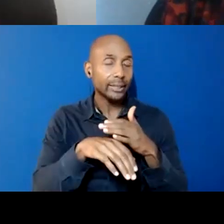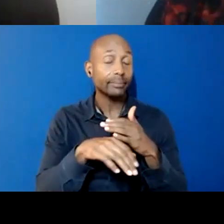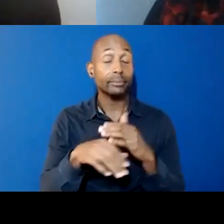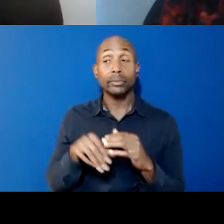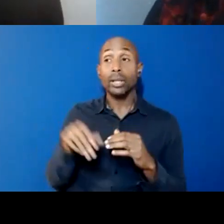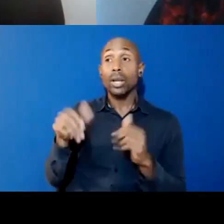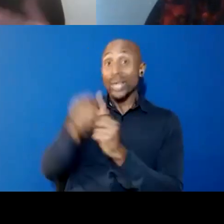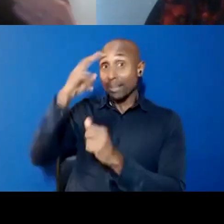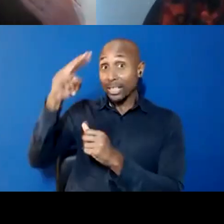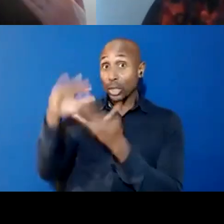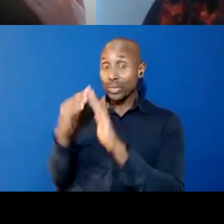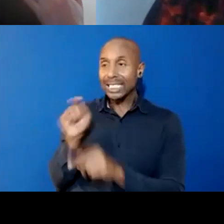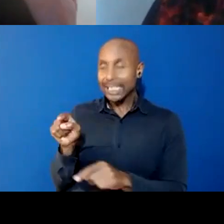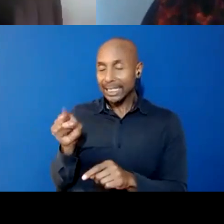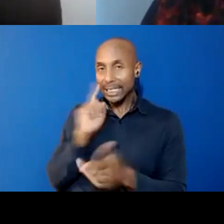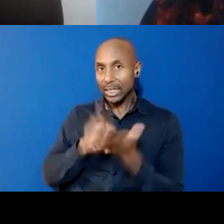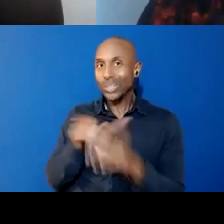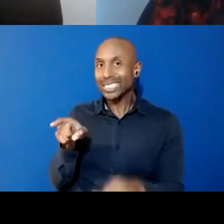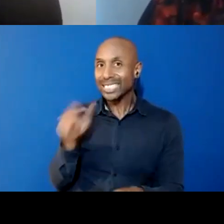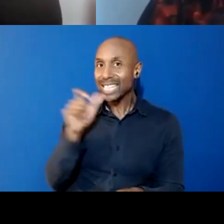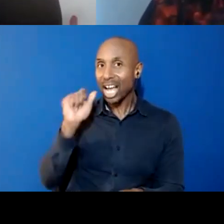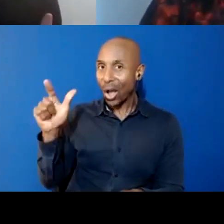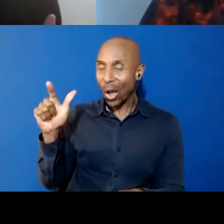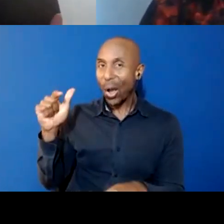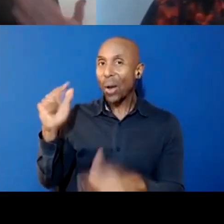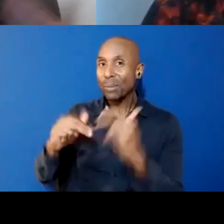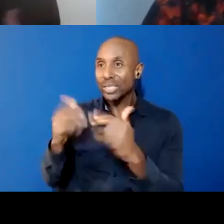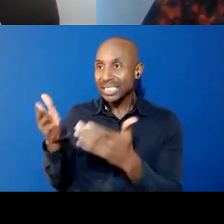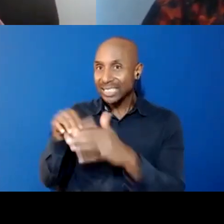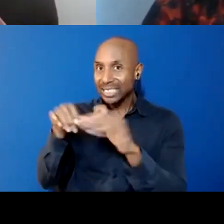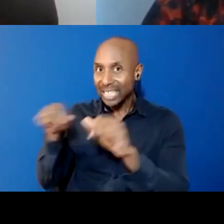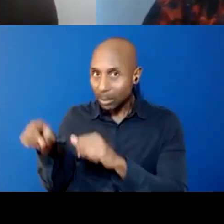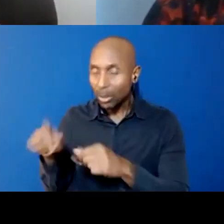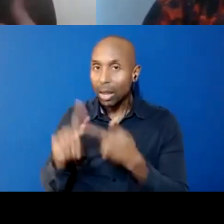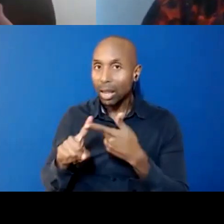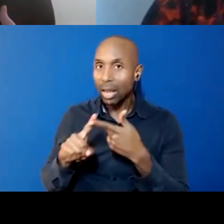We needed to provide special transportation for the student, and we would pay for that